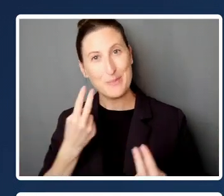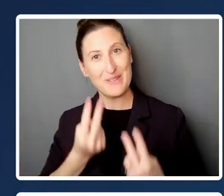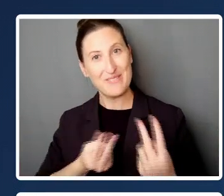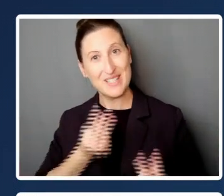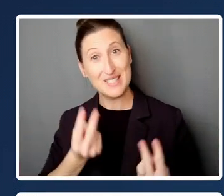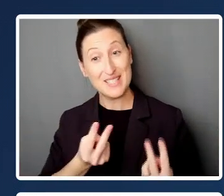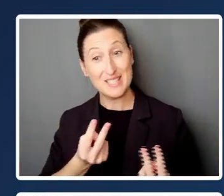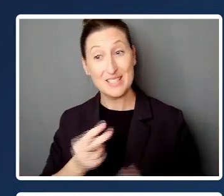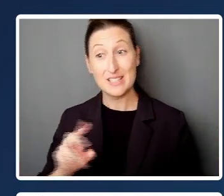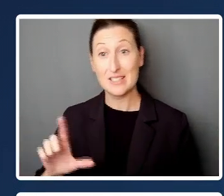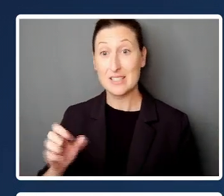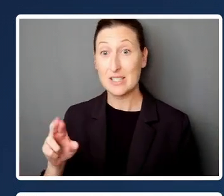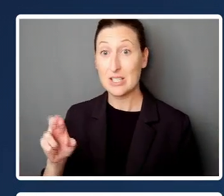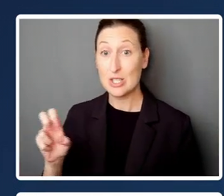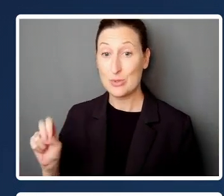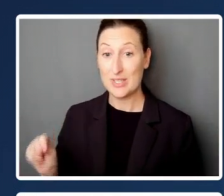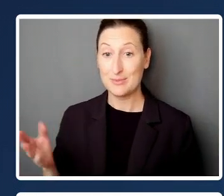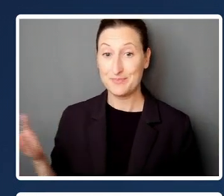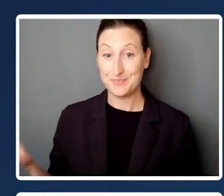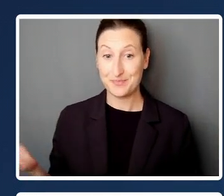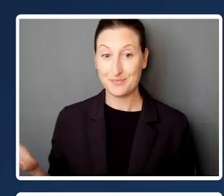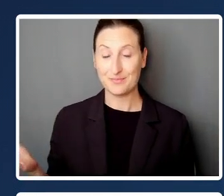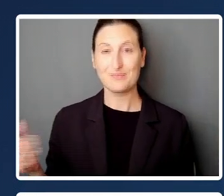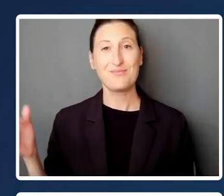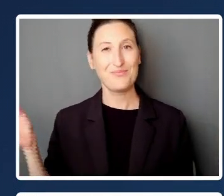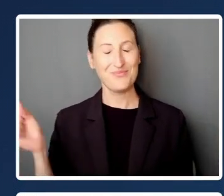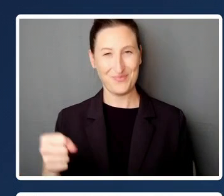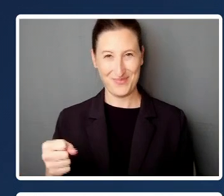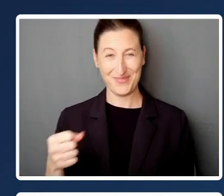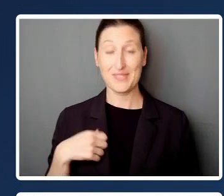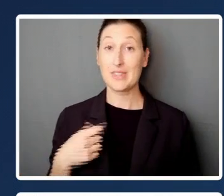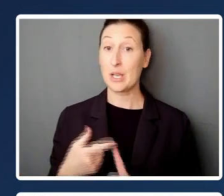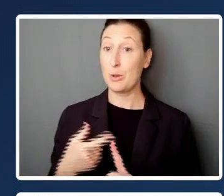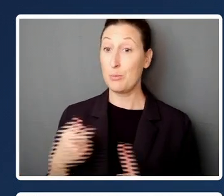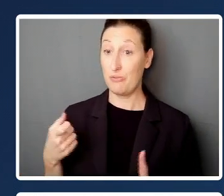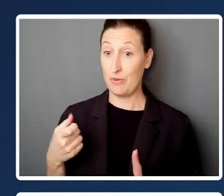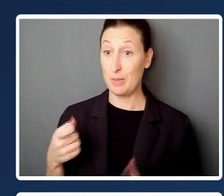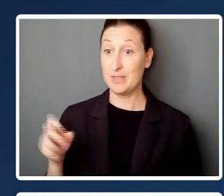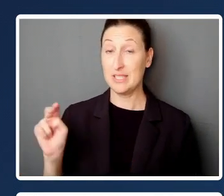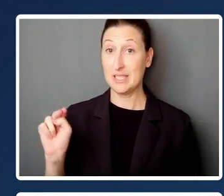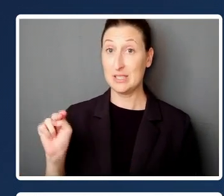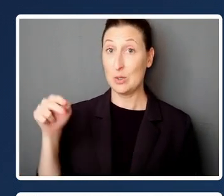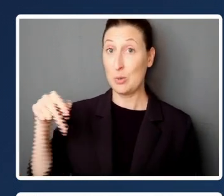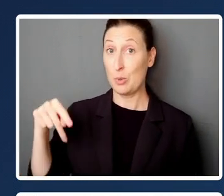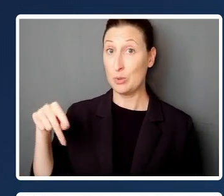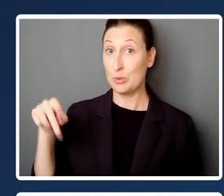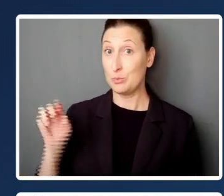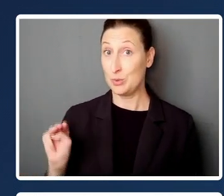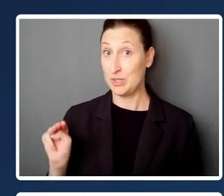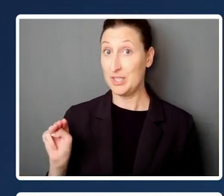Maureen Leary: Yeah. So, I am, as I said, from the National Postal Museum. And we are also located off the Mall. We are on Capitol